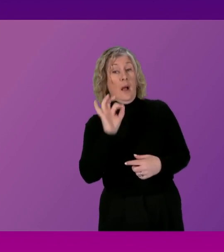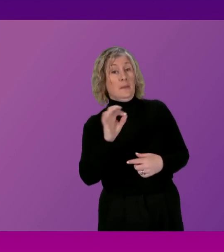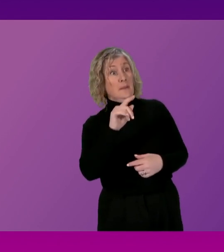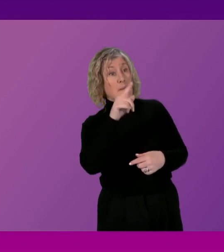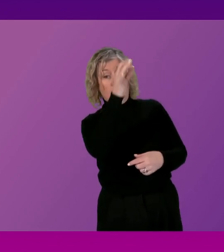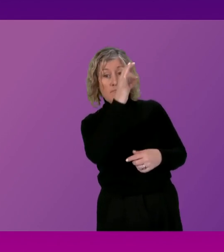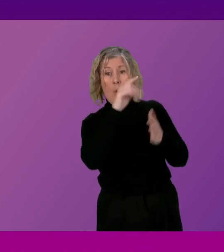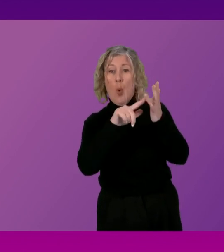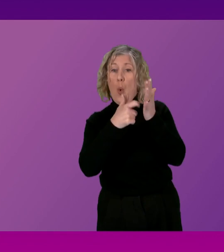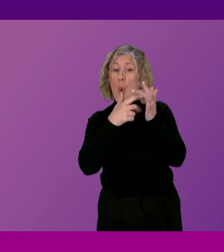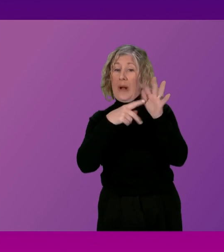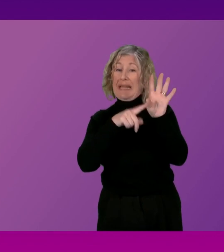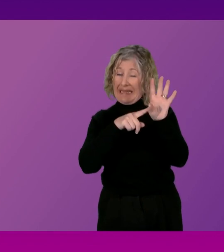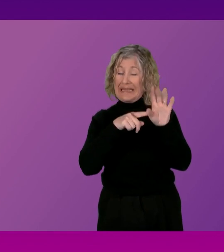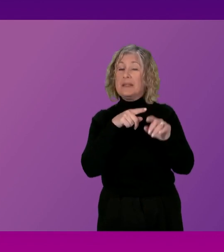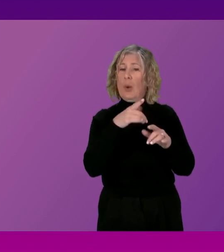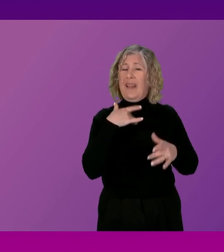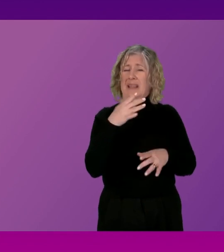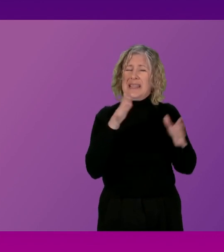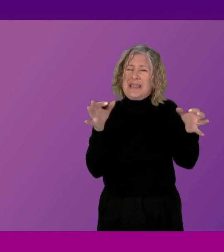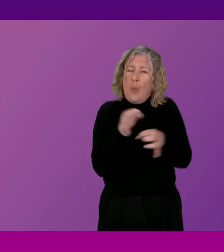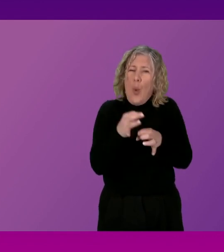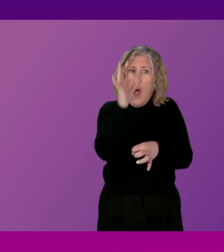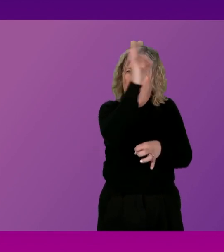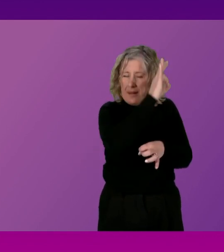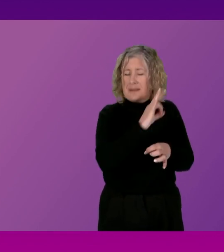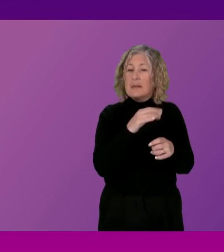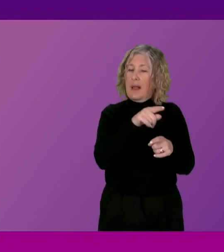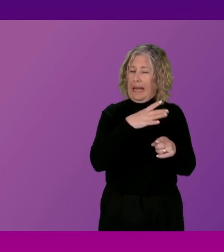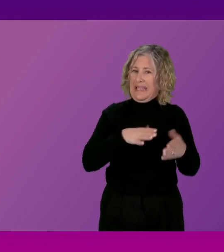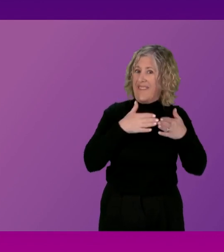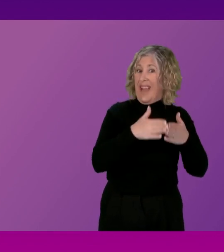Mainland perform the same role as bus transport elsewhere in the country.